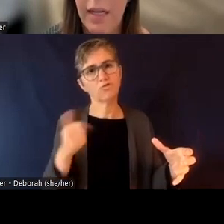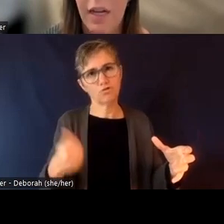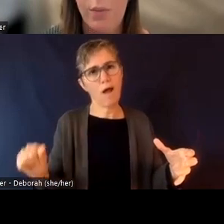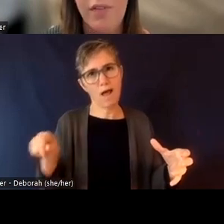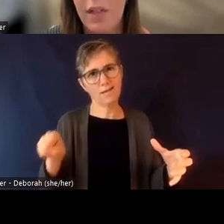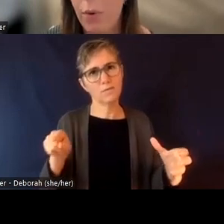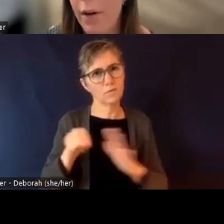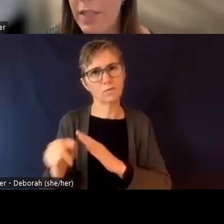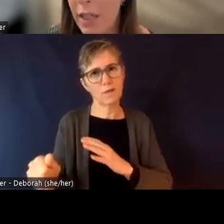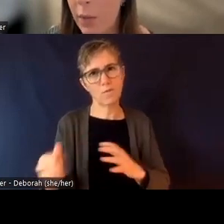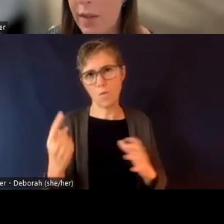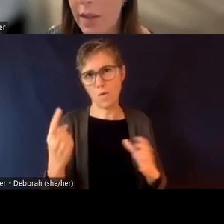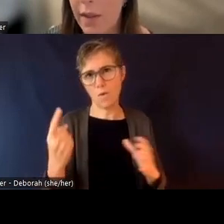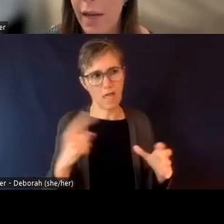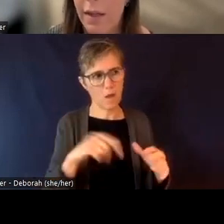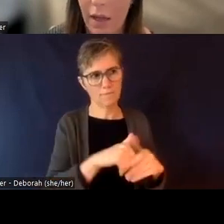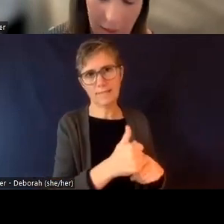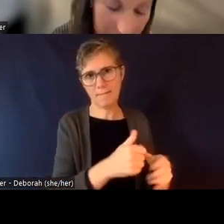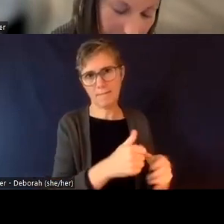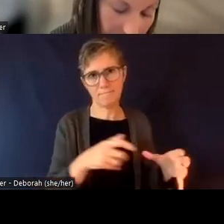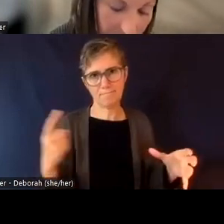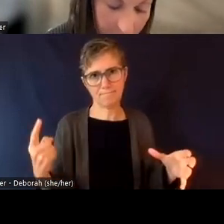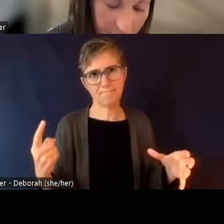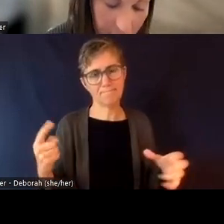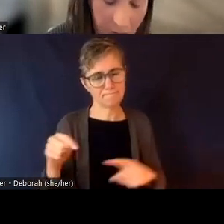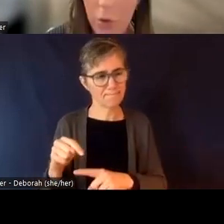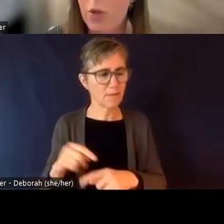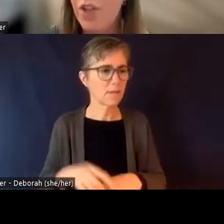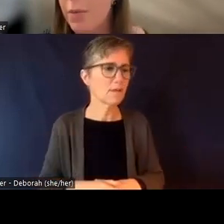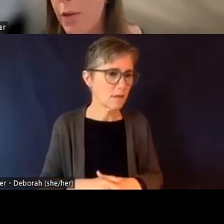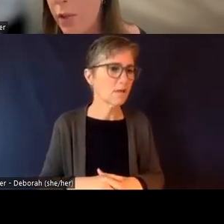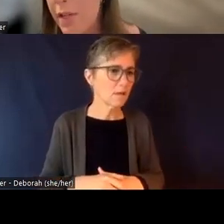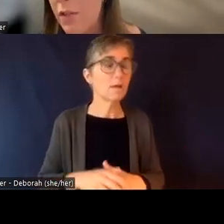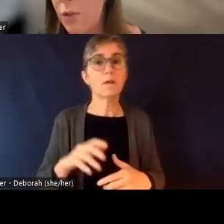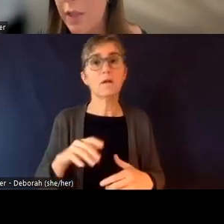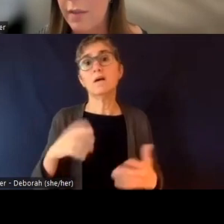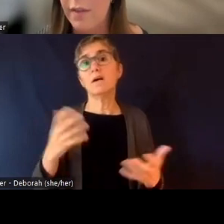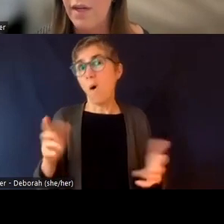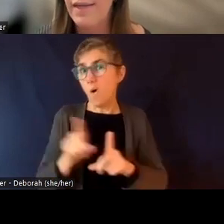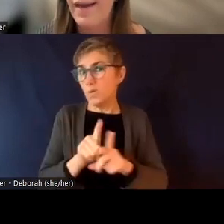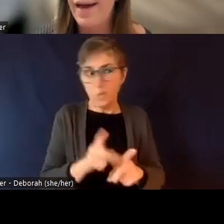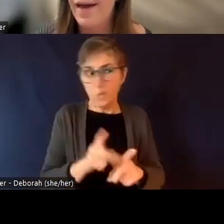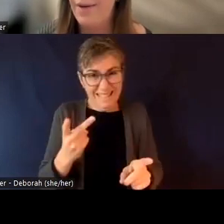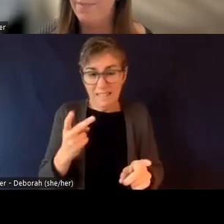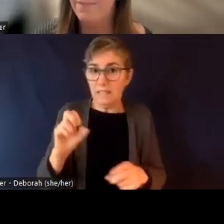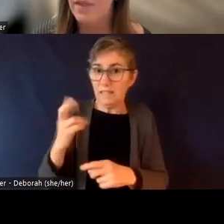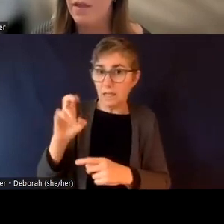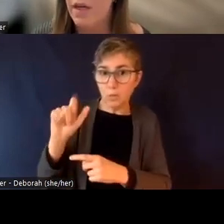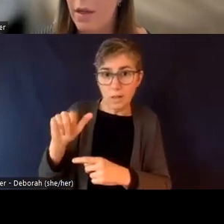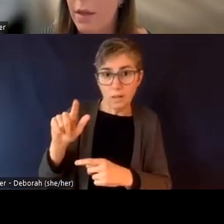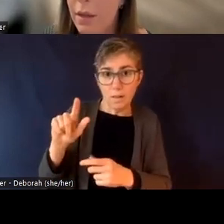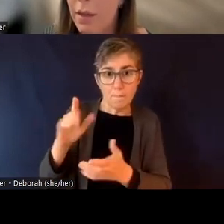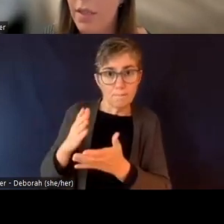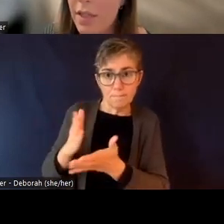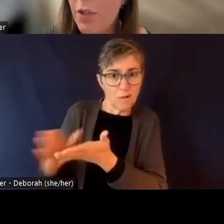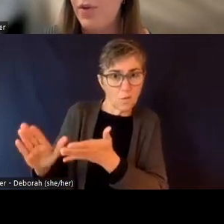And as we've seen in prior data, we see that the sexual and gender minoritized students continue to